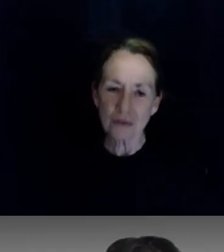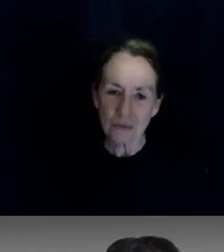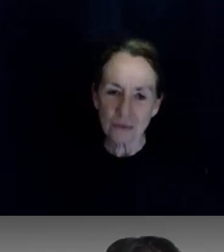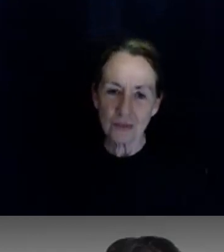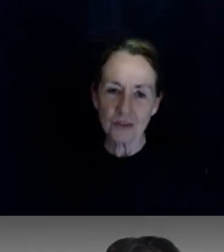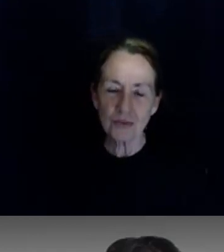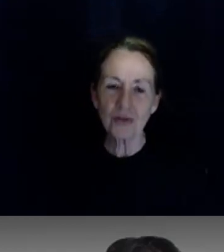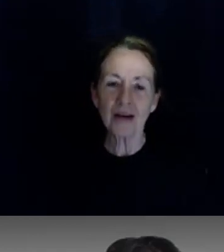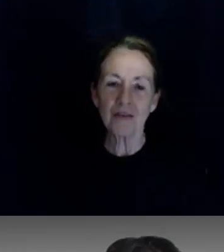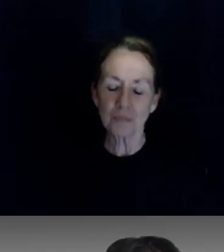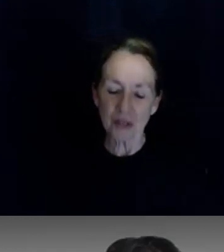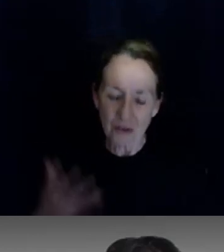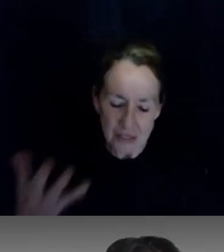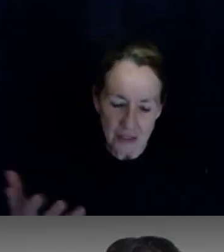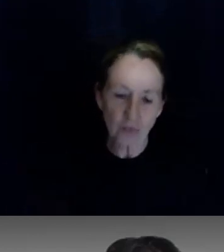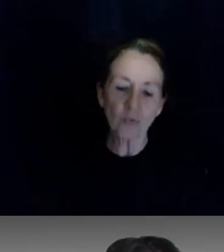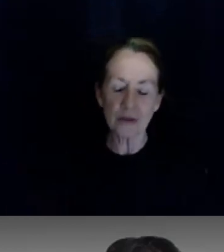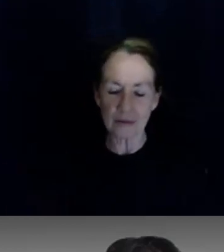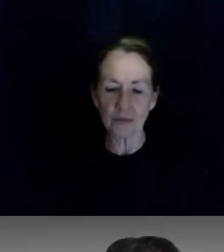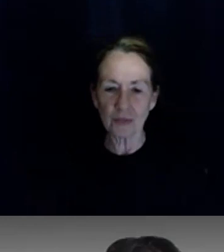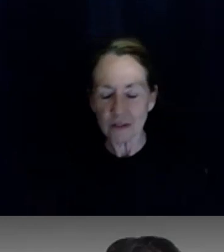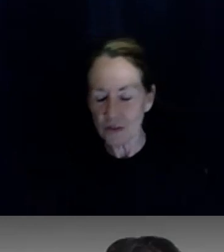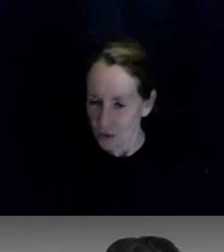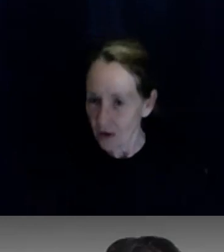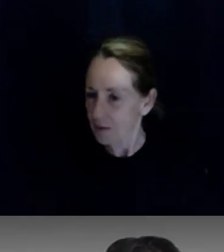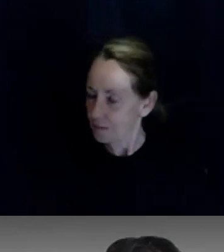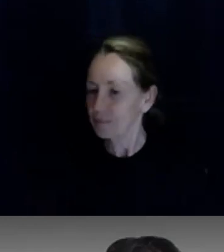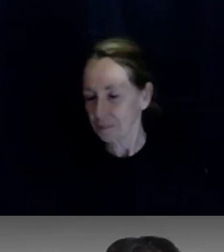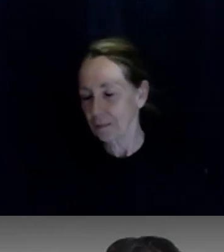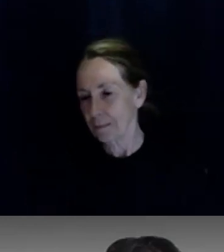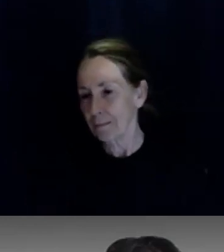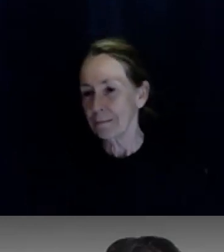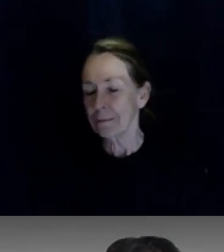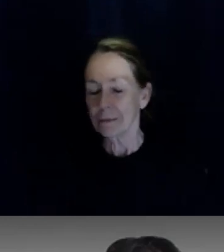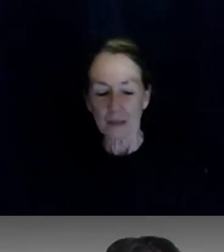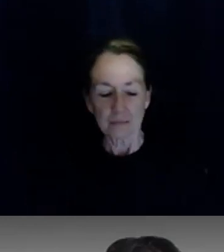SO, NOW WE CAN DIG A LITTLE BIT DEEPER AND TALK ABOUT HOW WE CAN SOLVE SOME OF THESE PROBLEMS, BECAUSE WE CAN'T JUST BE CONSTANTLY BERAGED WITH COMPLAINTS AND HAVE THE INTERPRETERS FEEL LIKE WE'RE NOT DOING ANYTHING.